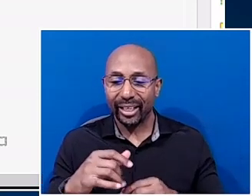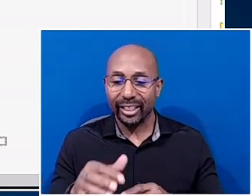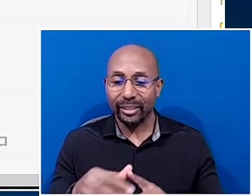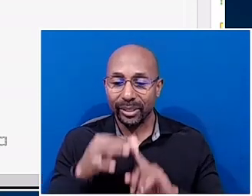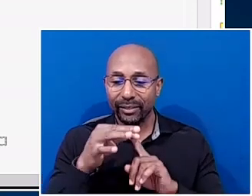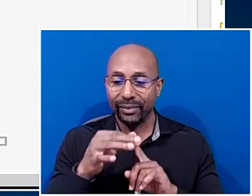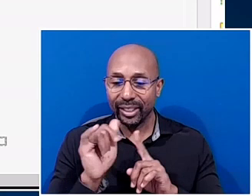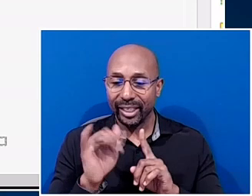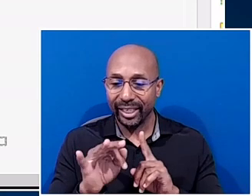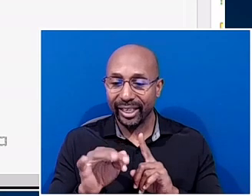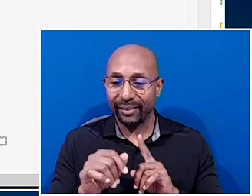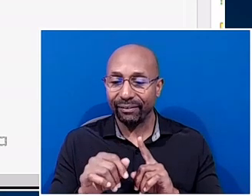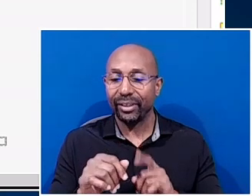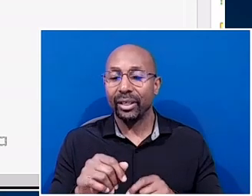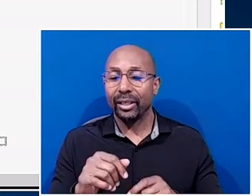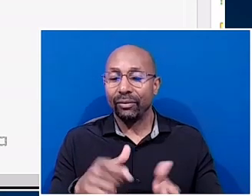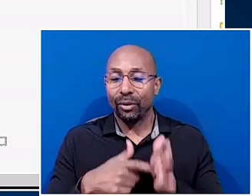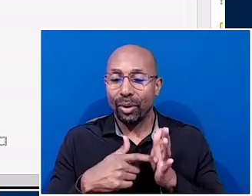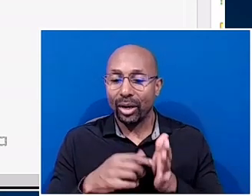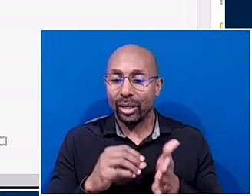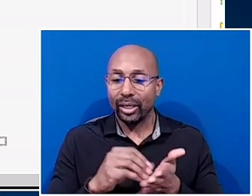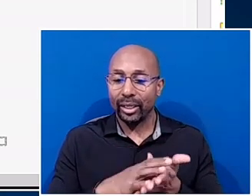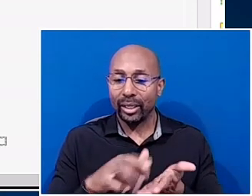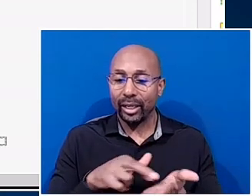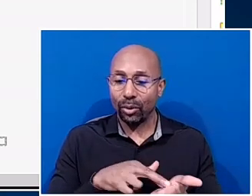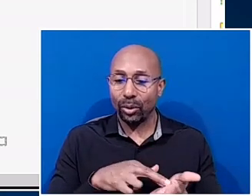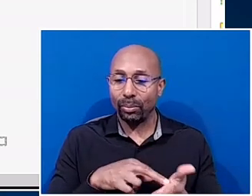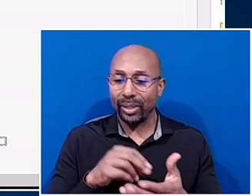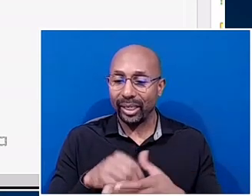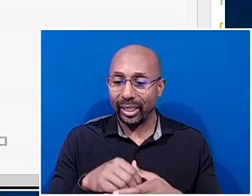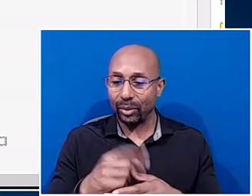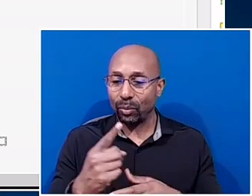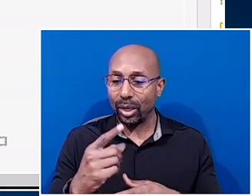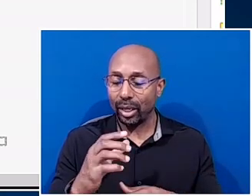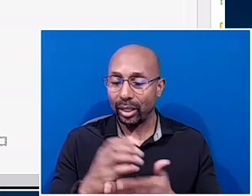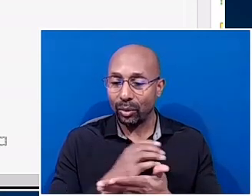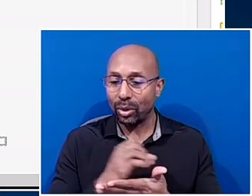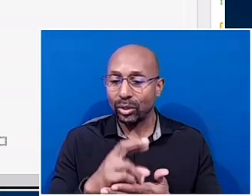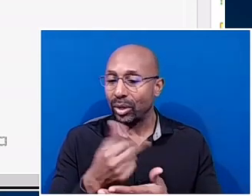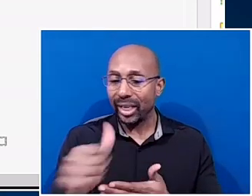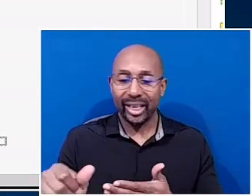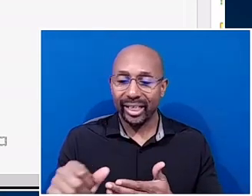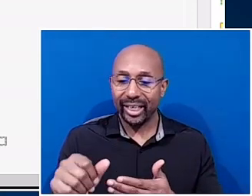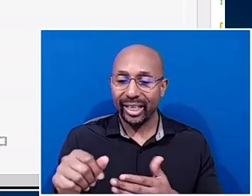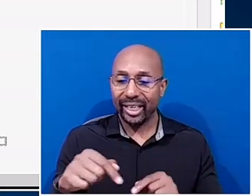any distance education could cause an entire program to be treated as distance education. That was not the Department's